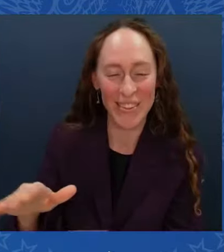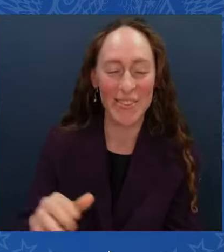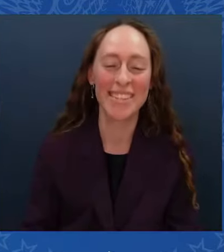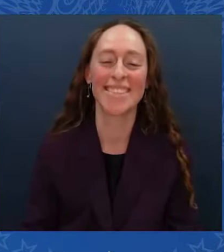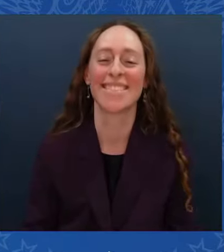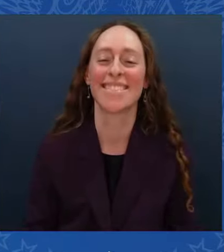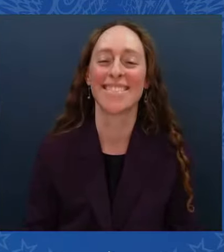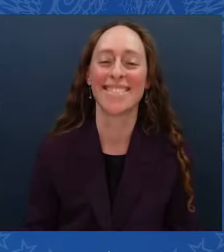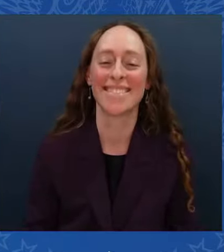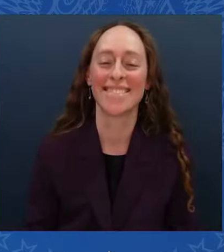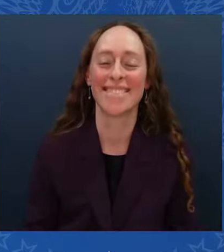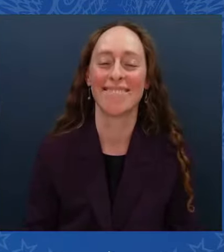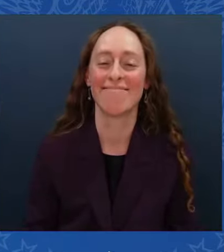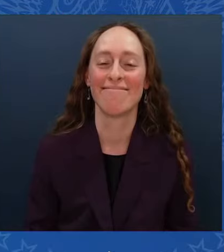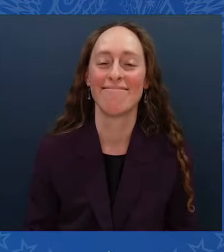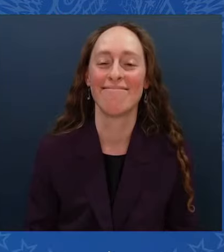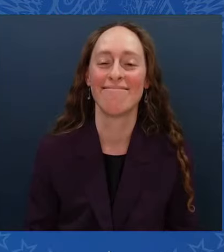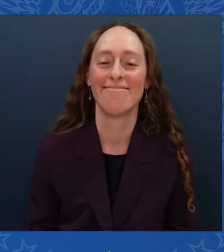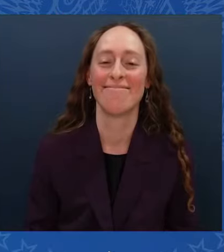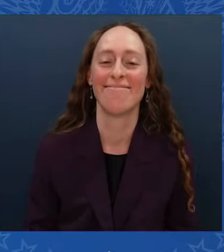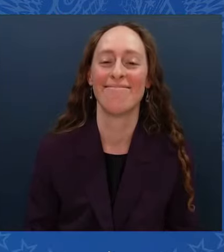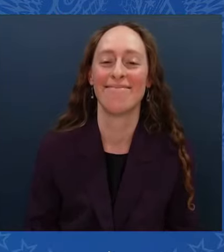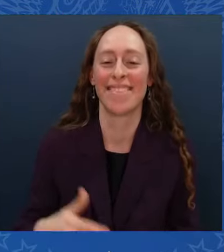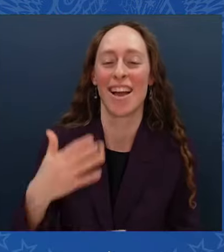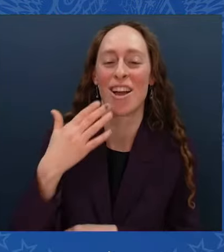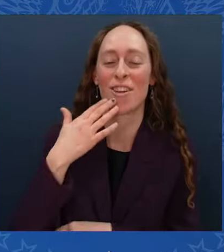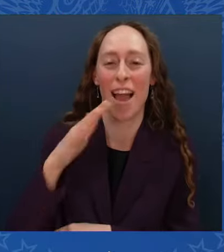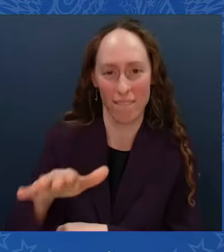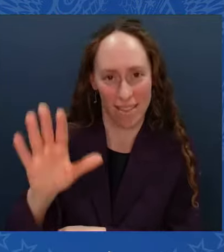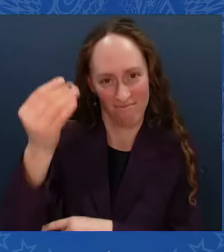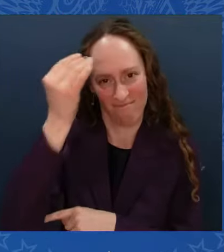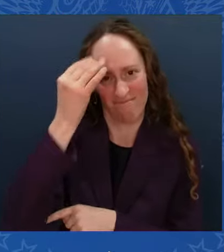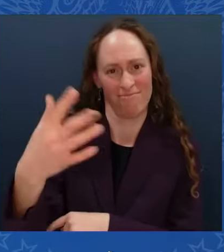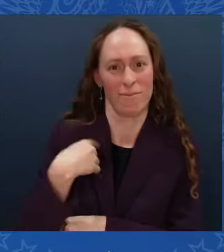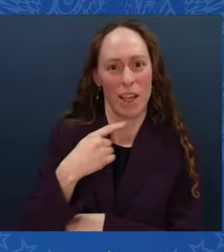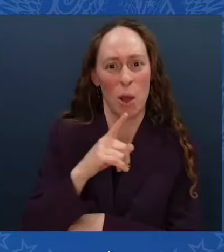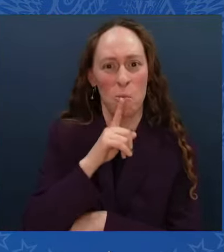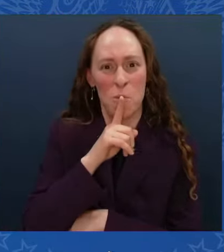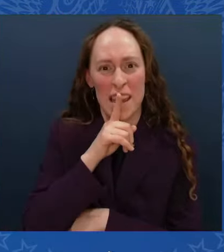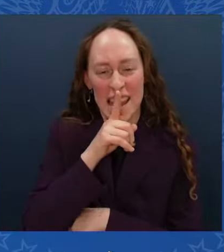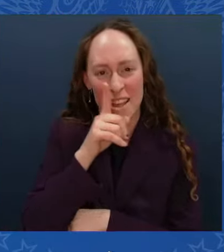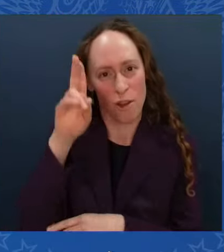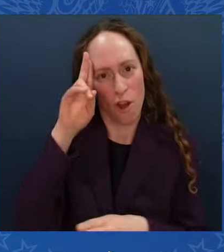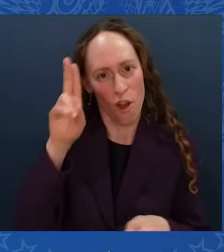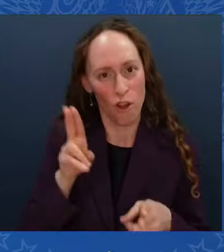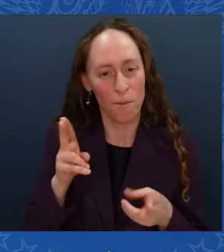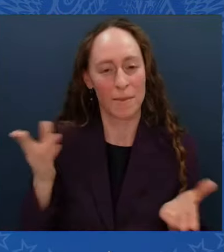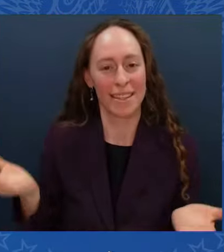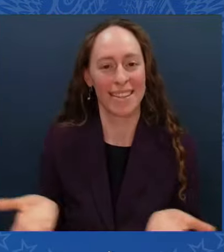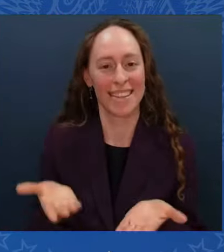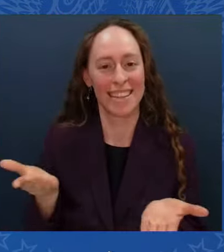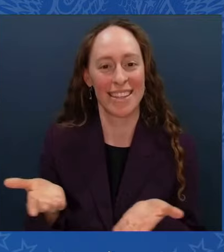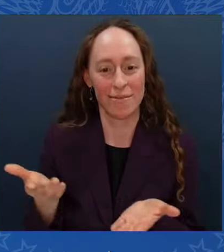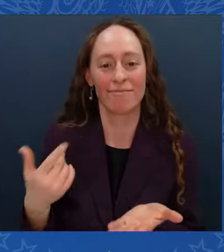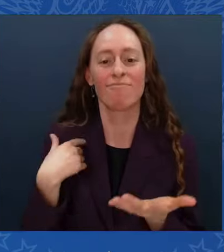It is my pleasure to be here this afternoon. I want to thank Mayor McMoran of Culver City.